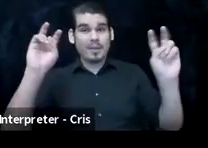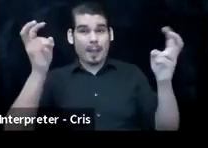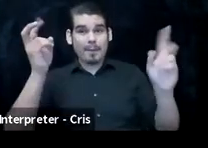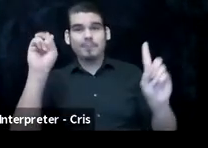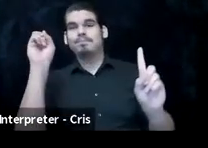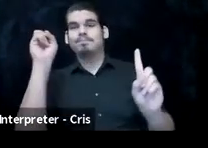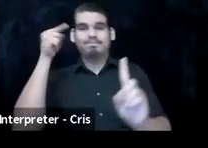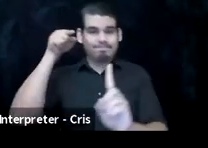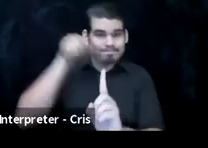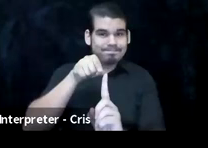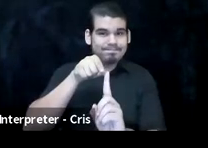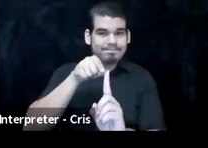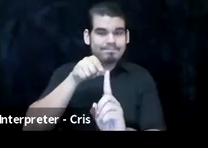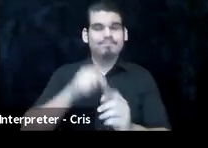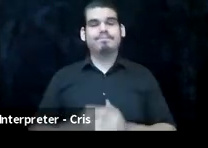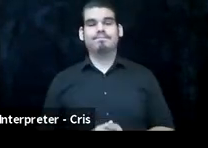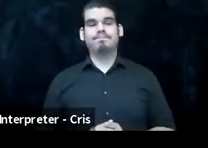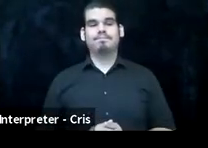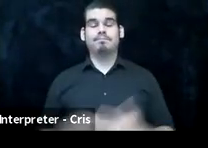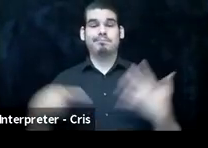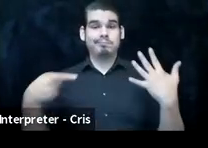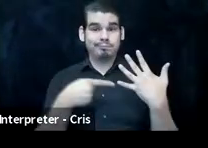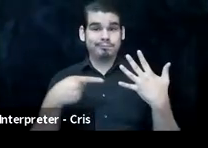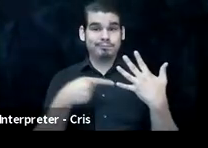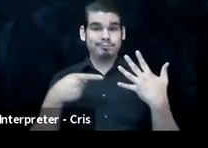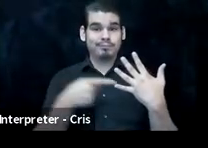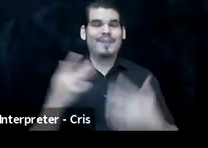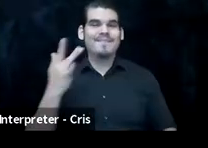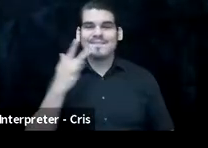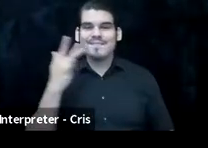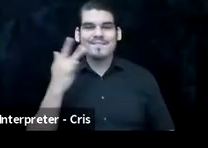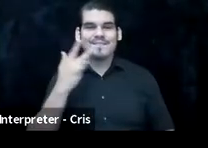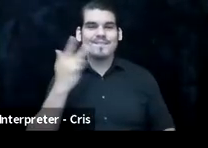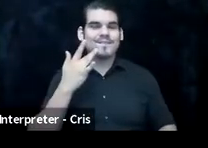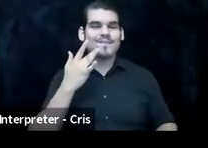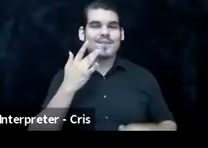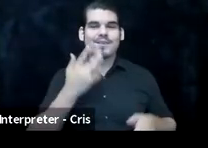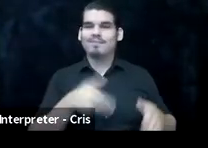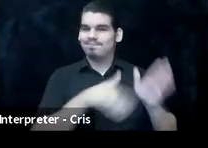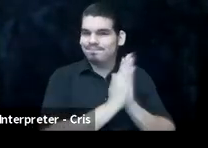Gerardo Chavez, RAD IX: In a previous question, that is my favorite moment I use that a lot last year, when I was when I was a delicate because.